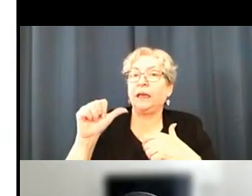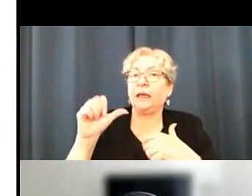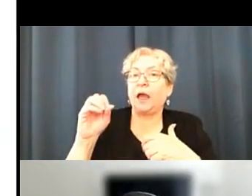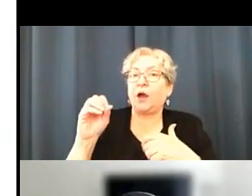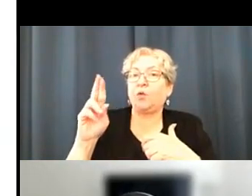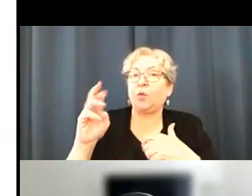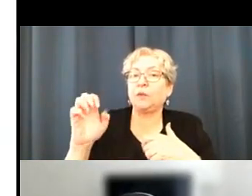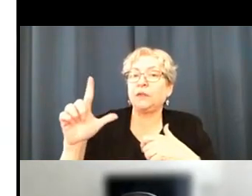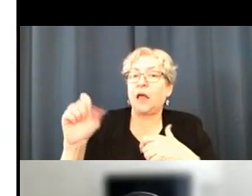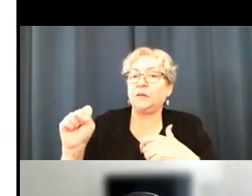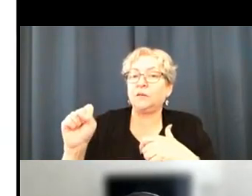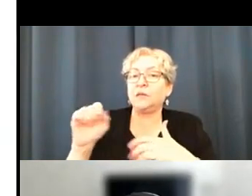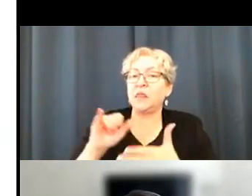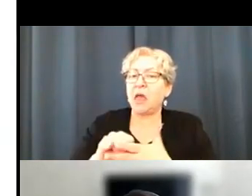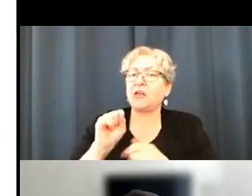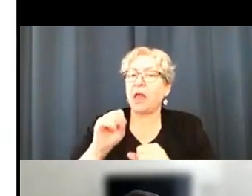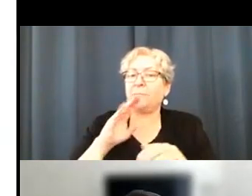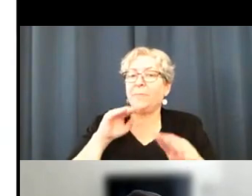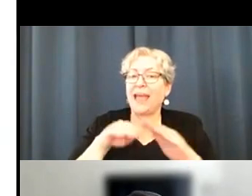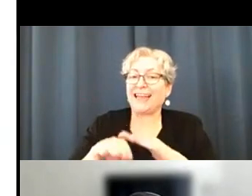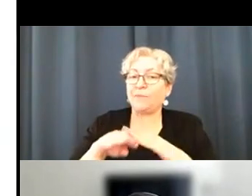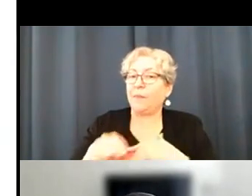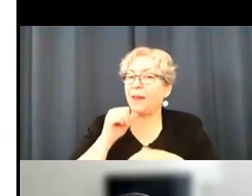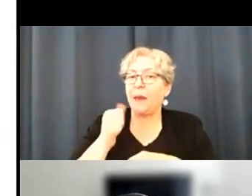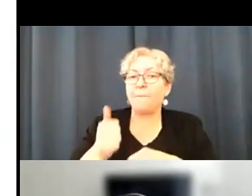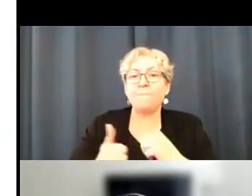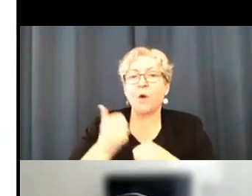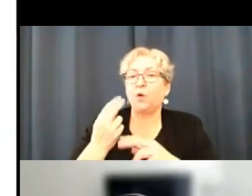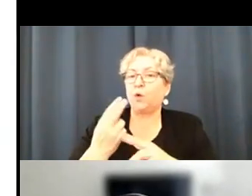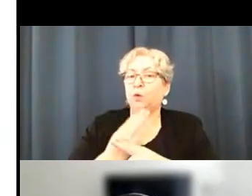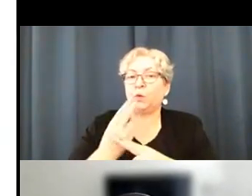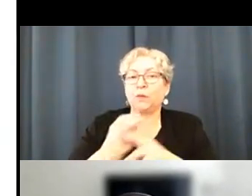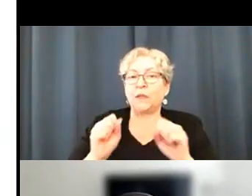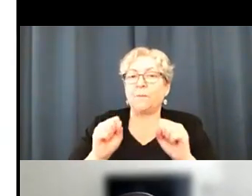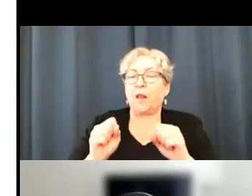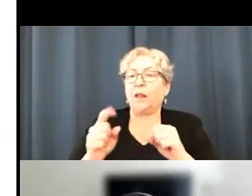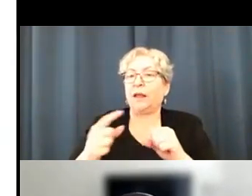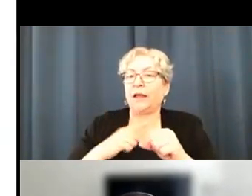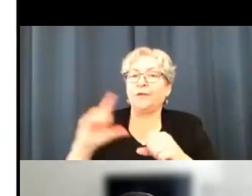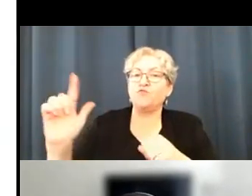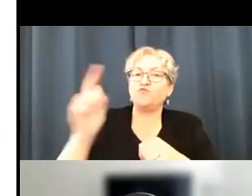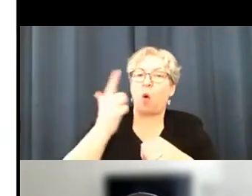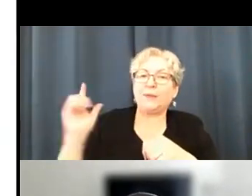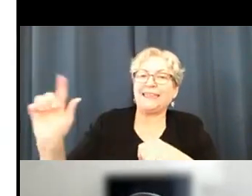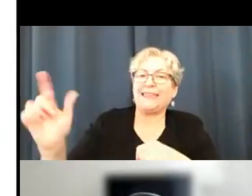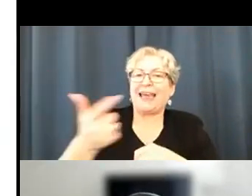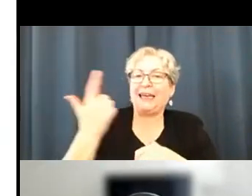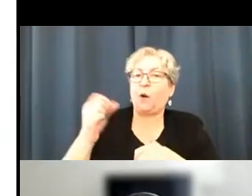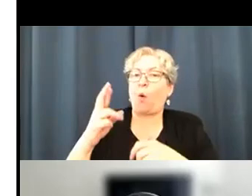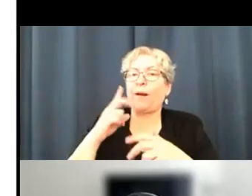but they aren't always the most usable. So, what a carousel does is it's got rotating content or it's a slide show, for example.